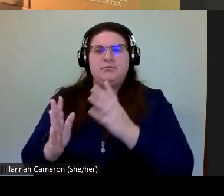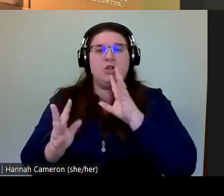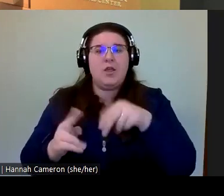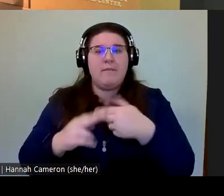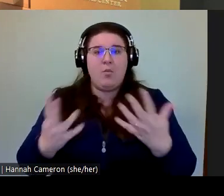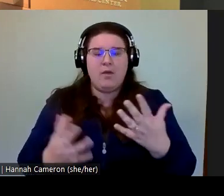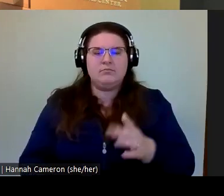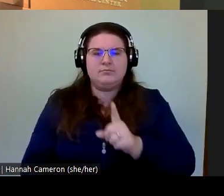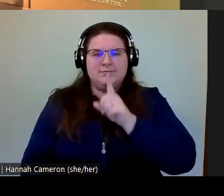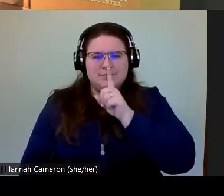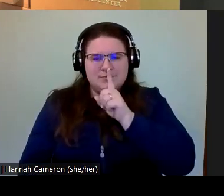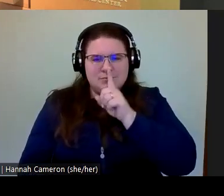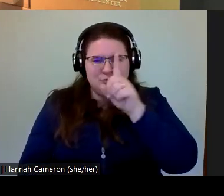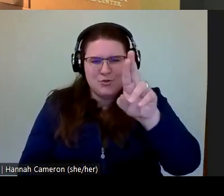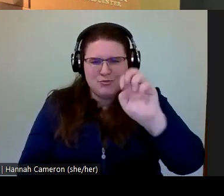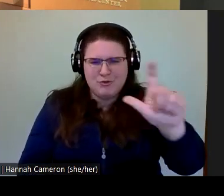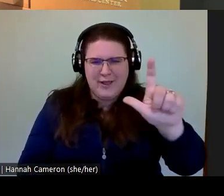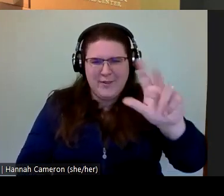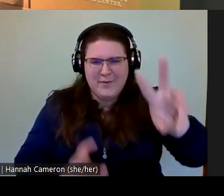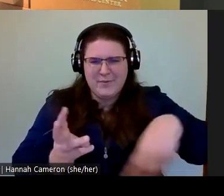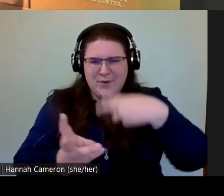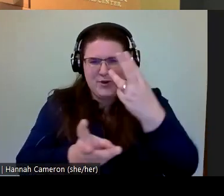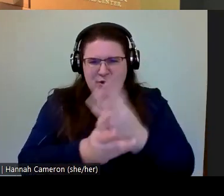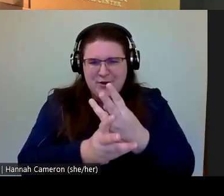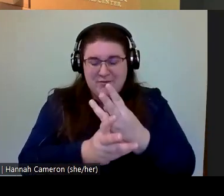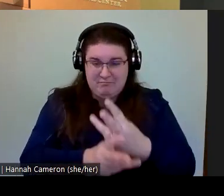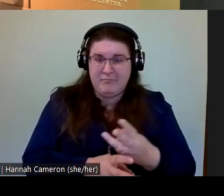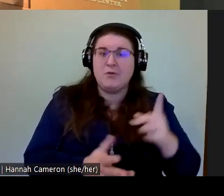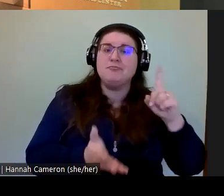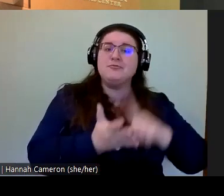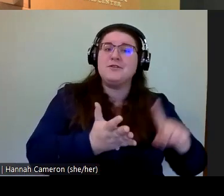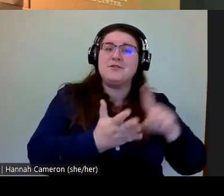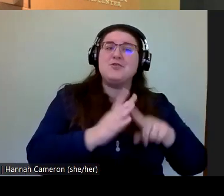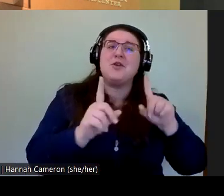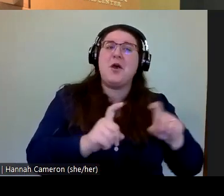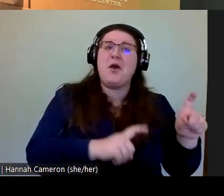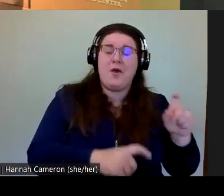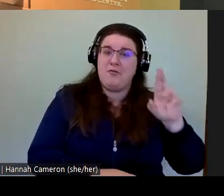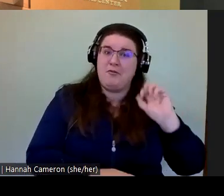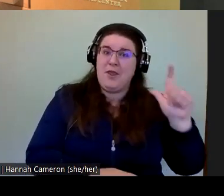is not what happens in our research trials so I'm in a large academic Healthcare System and we were